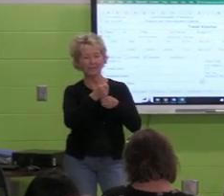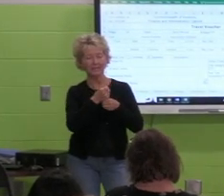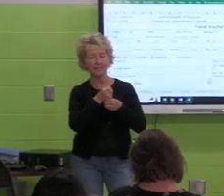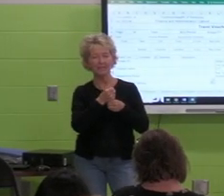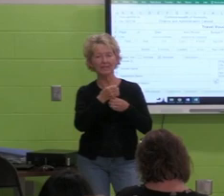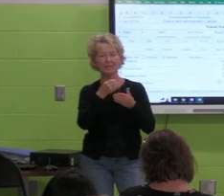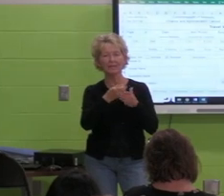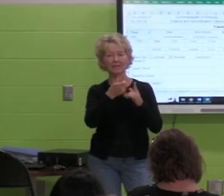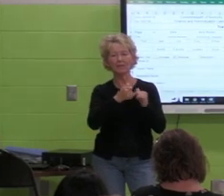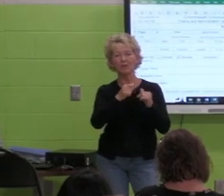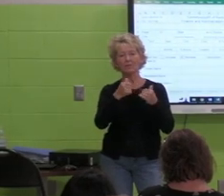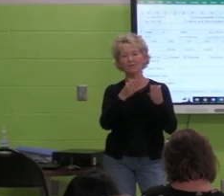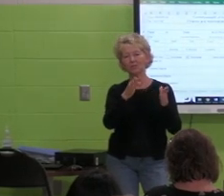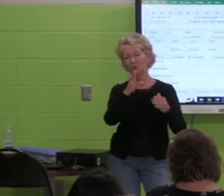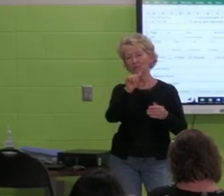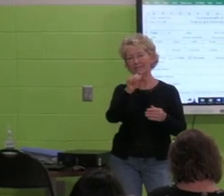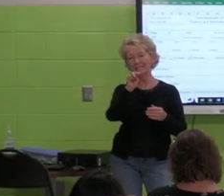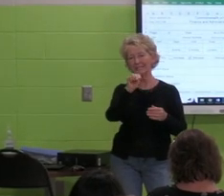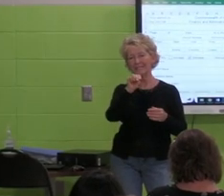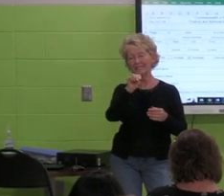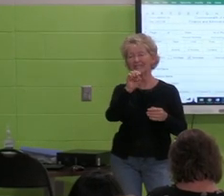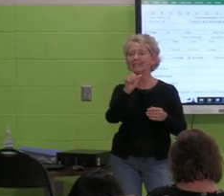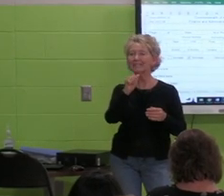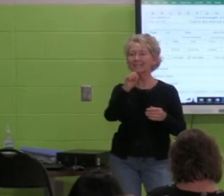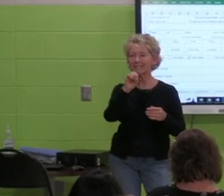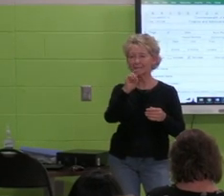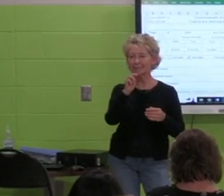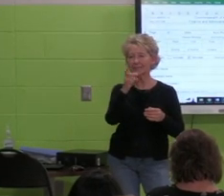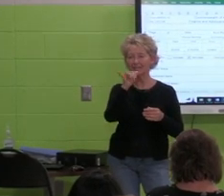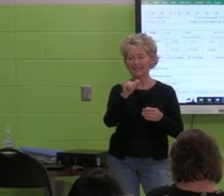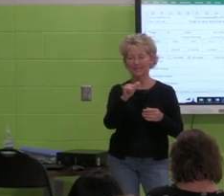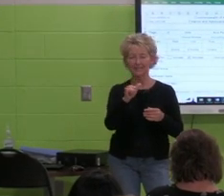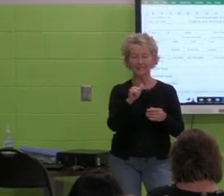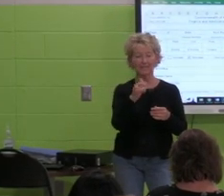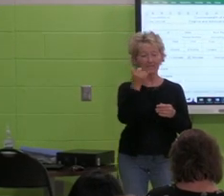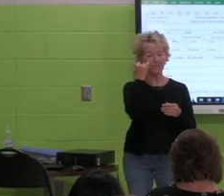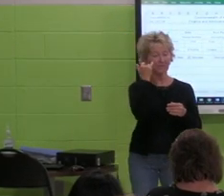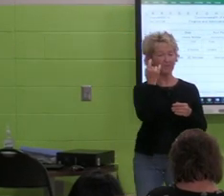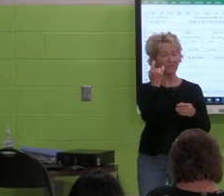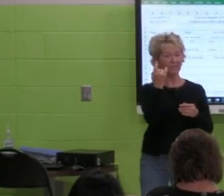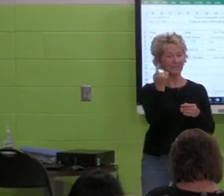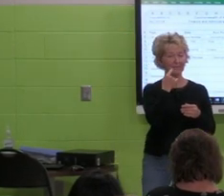we call it general fund so if you hear somebody say you're general fund is x amount of dollars